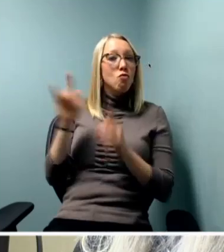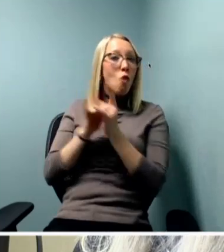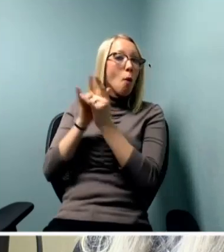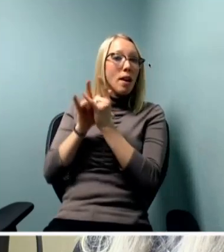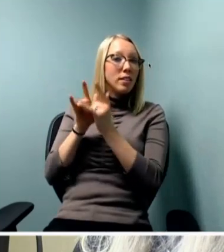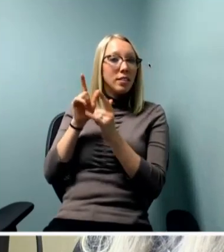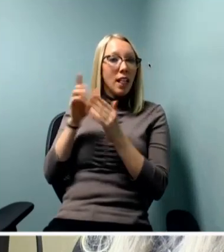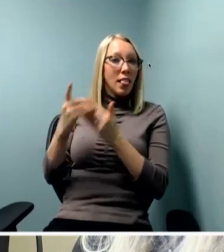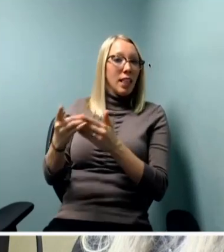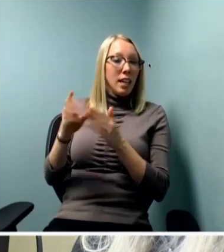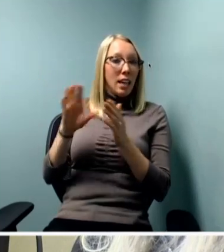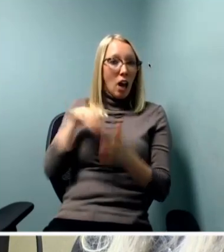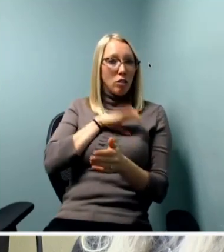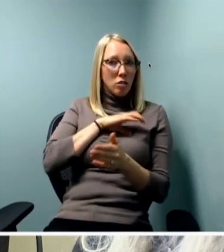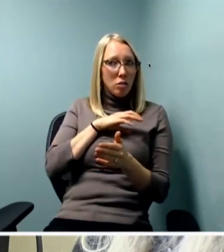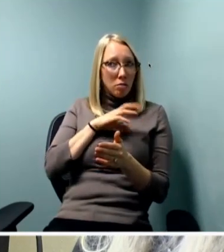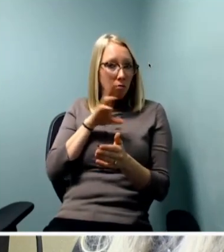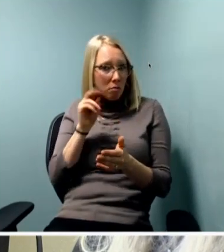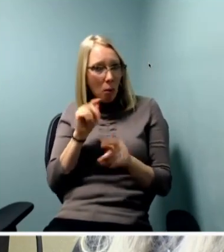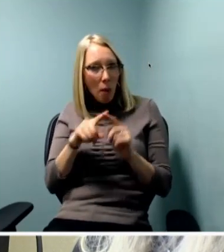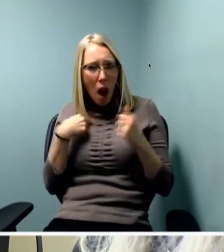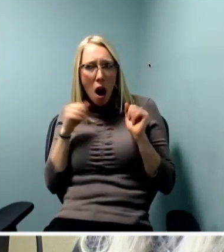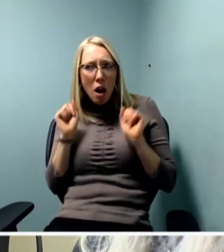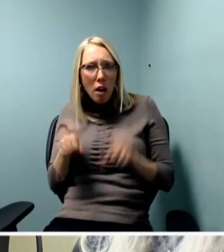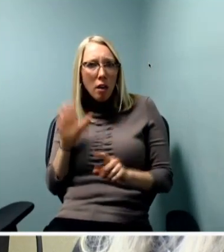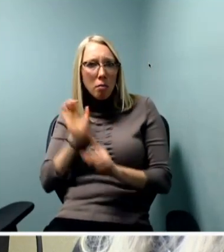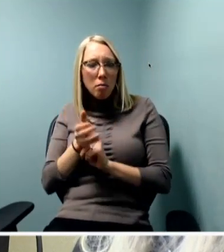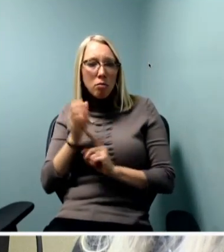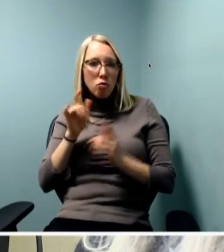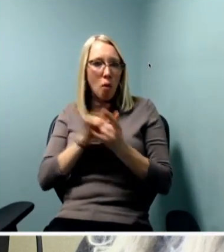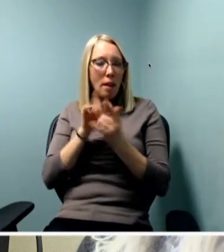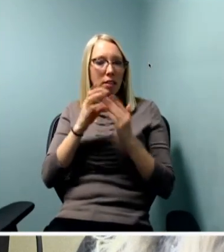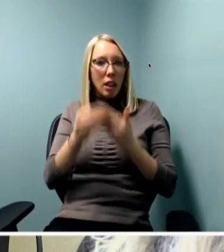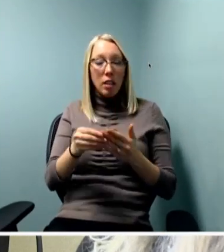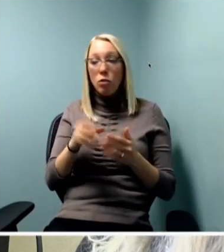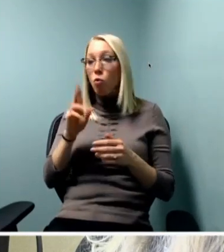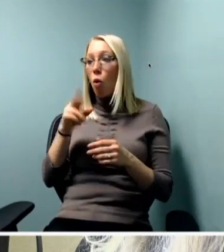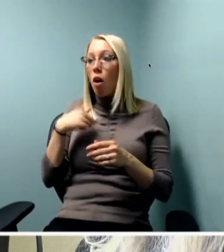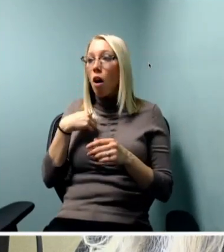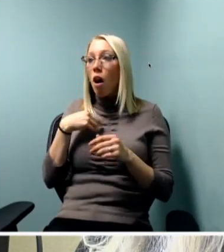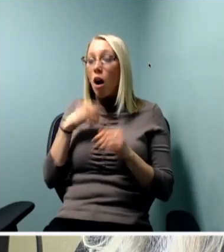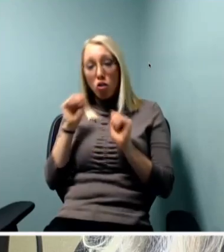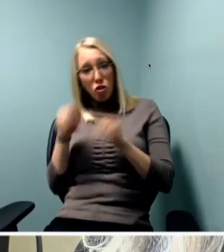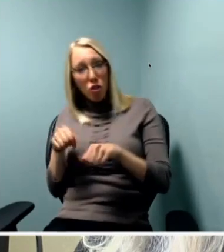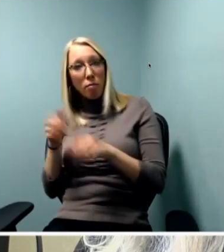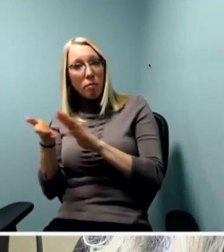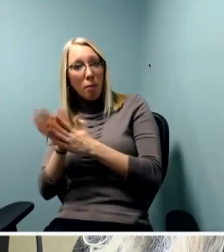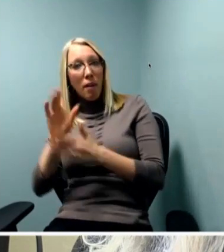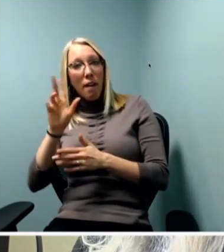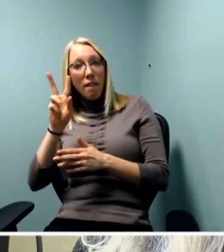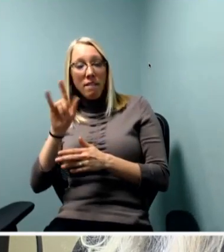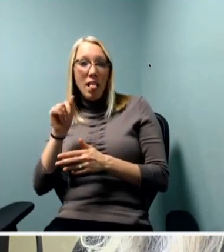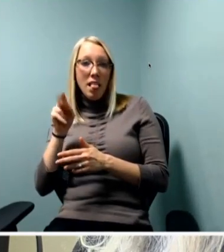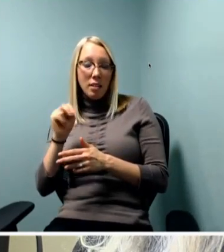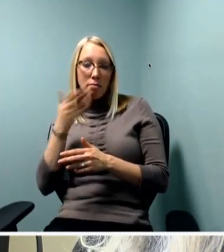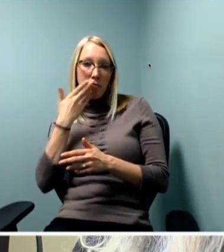I don't look like the typical villain, because if you look at any television show where there's a person with a disability,